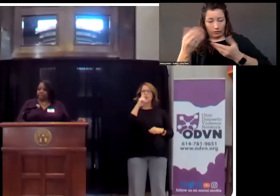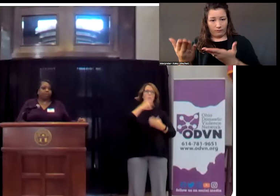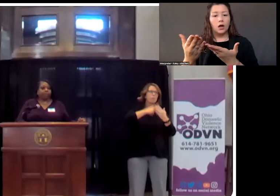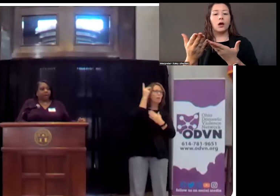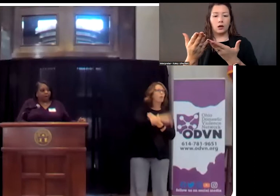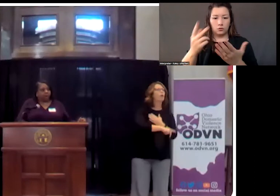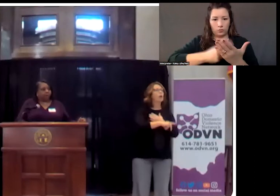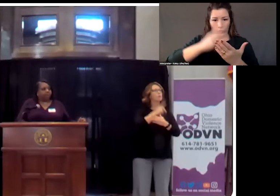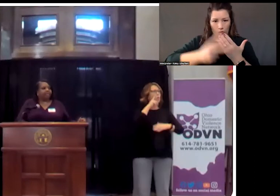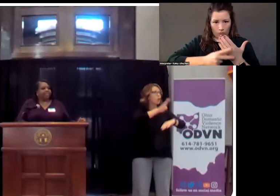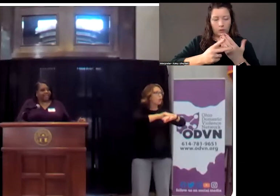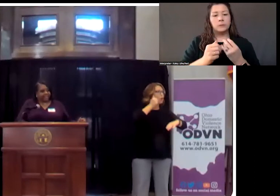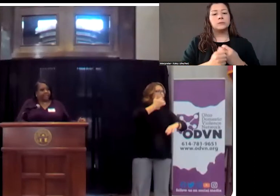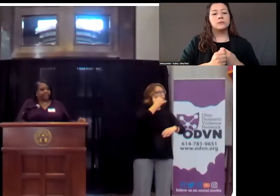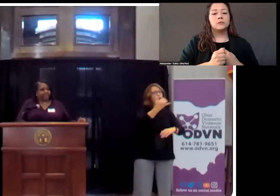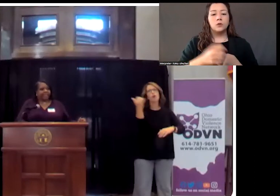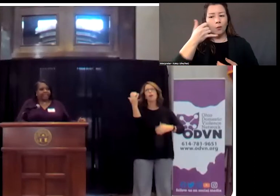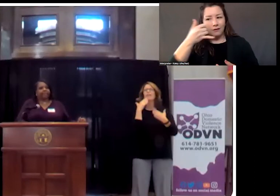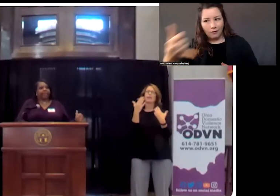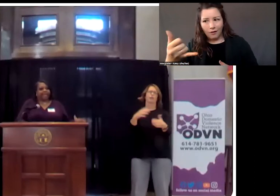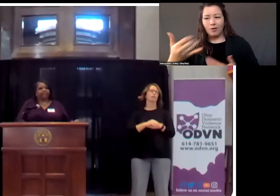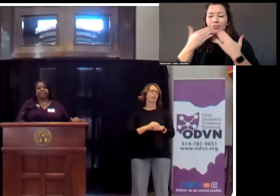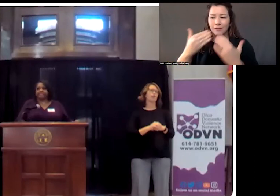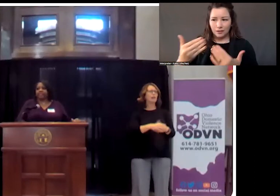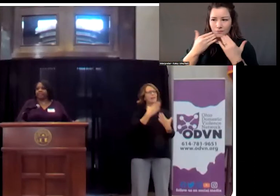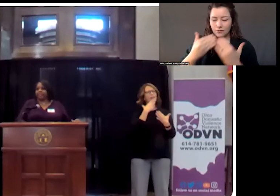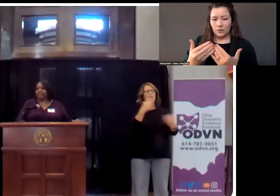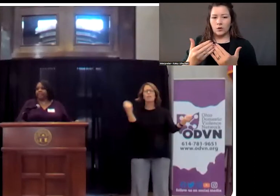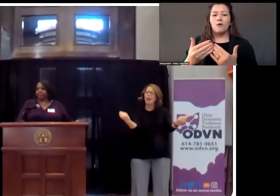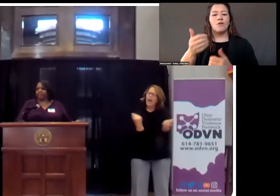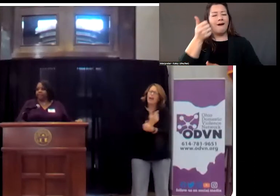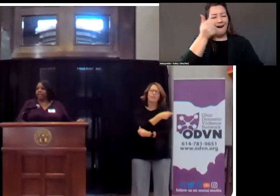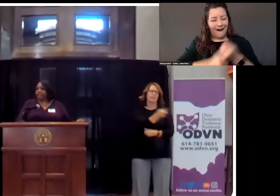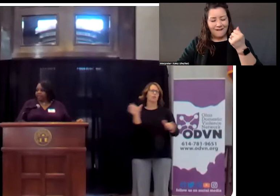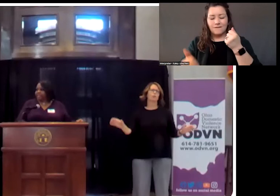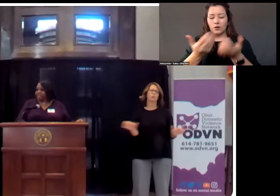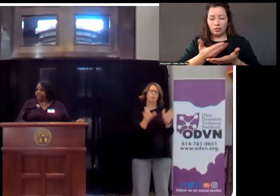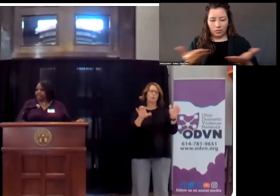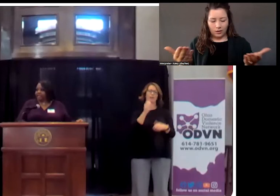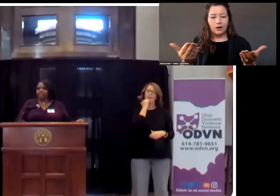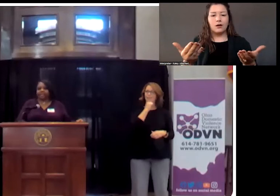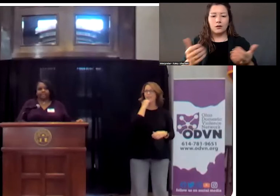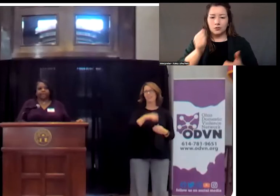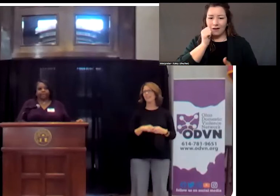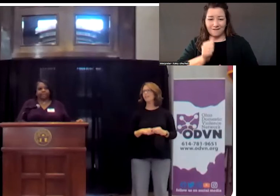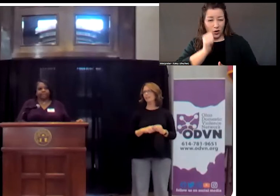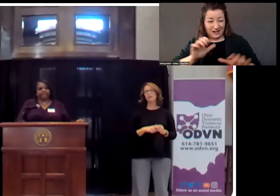When we call, thank you. Thank you for every single thing that you do every single day, because we appreciate it.